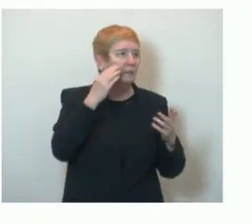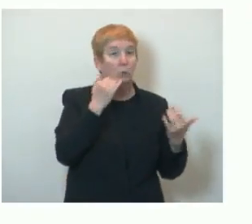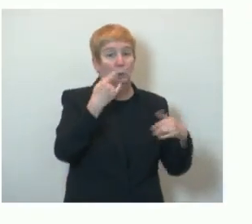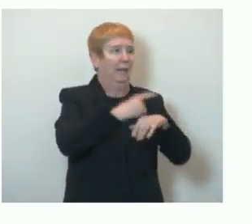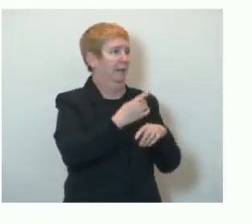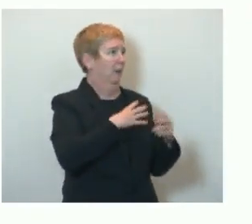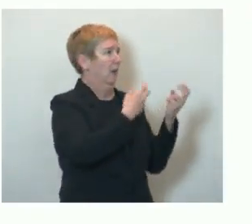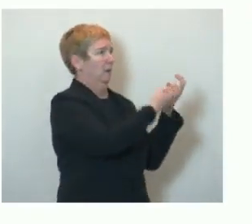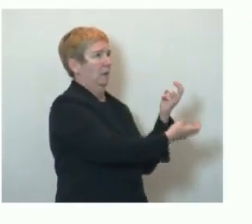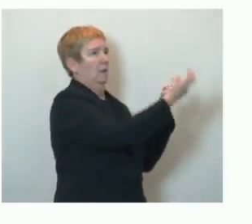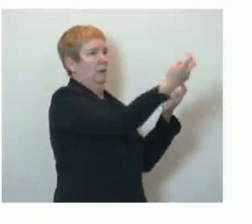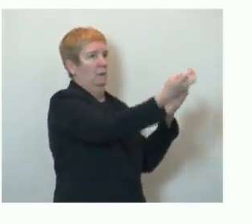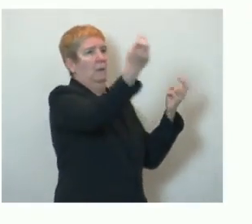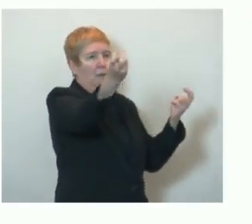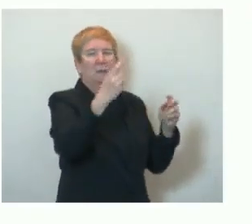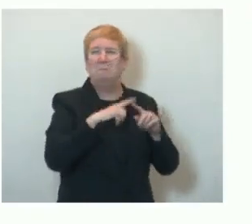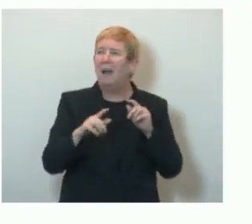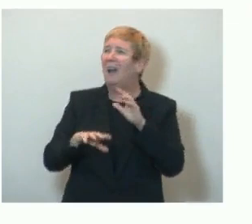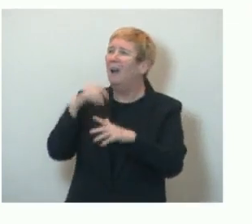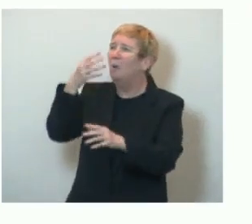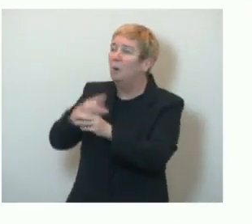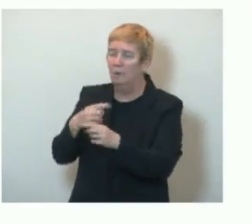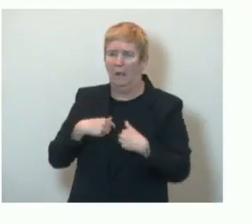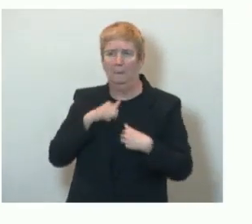TO MONITORING EVERYONE TO MAKE SURE I’M SIX FEET AWAY FROM THEM.